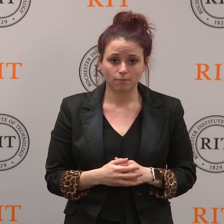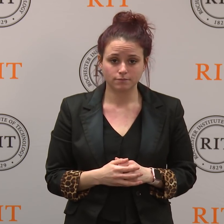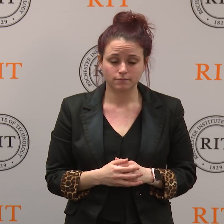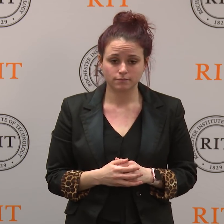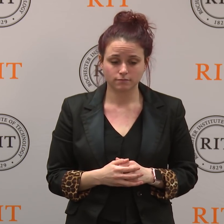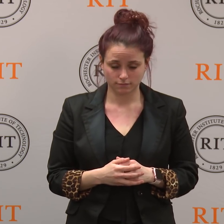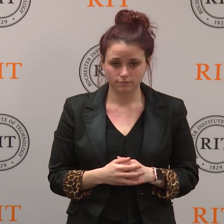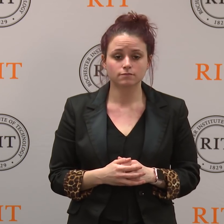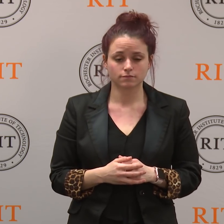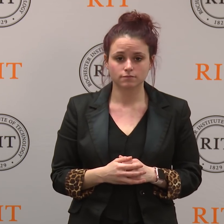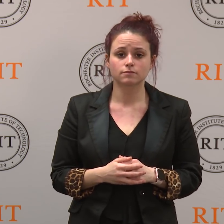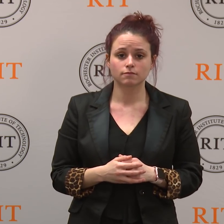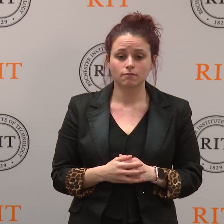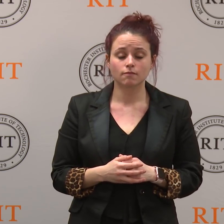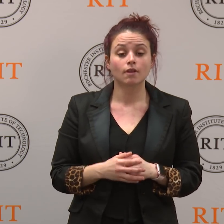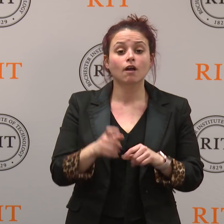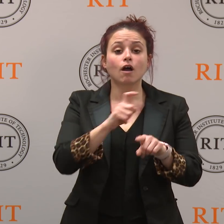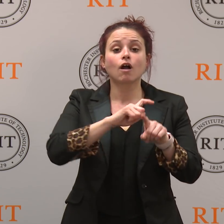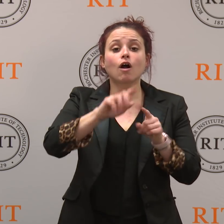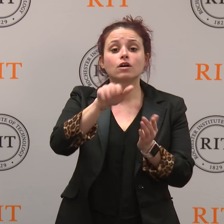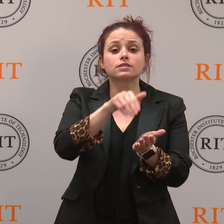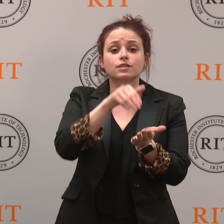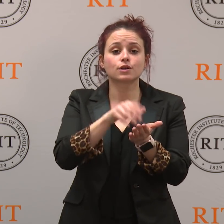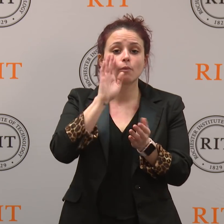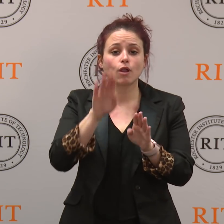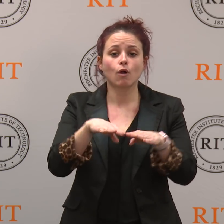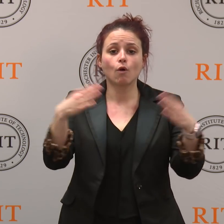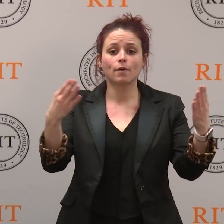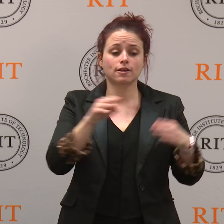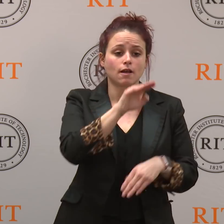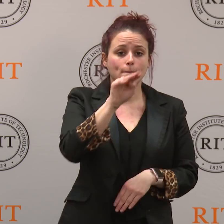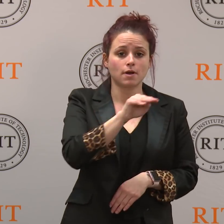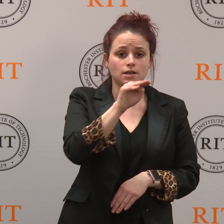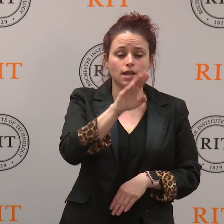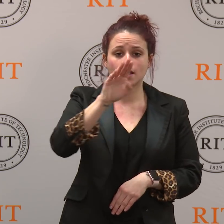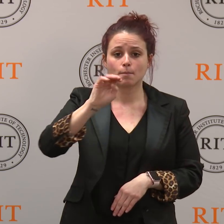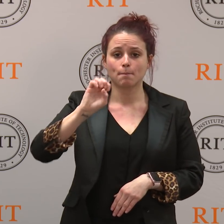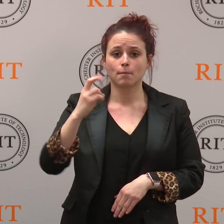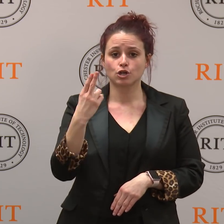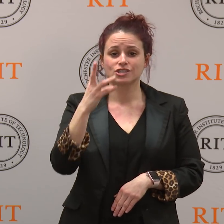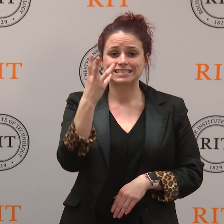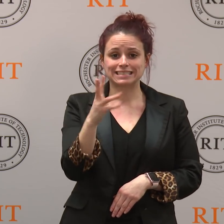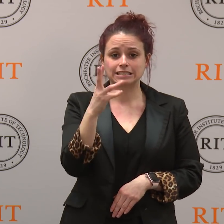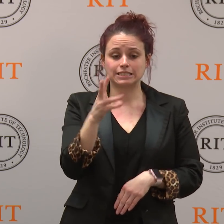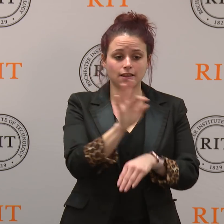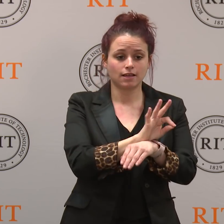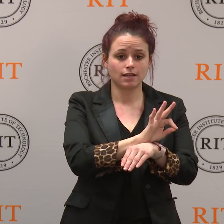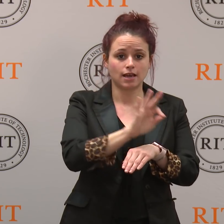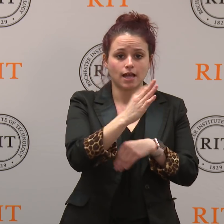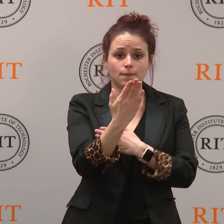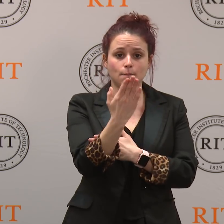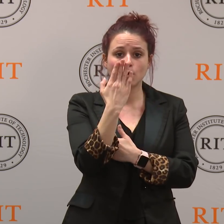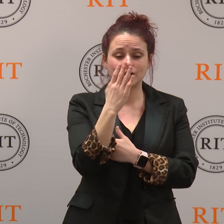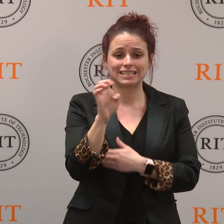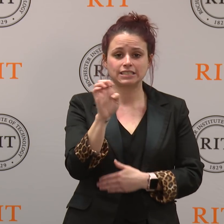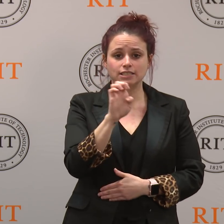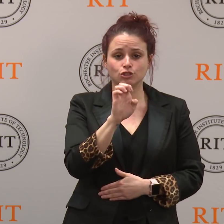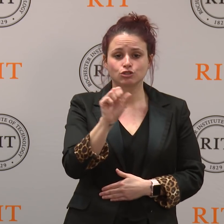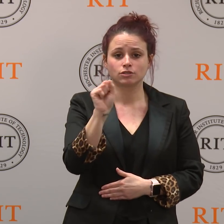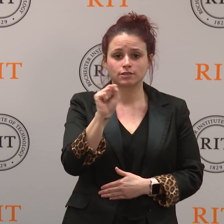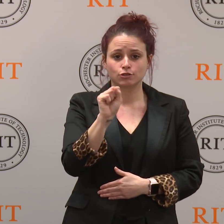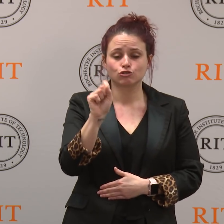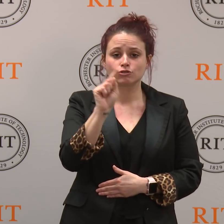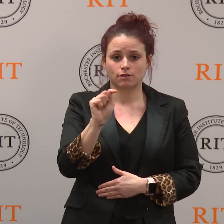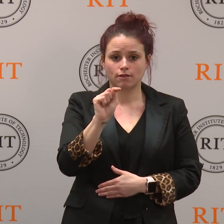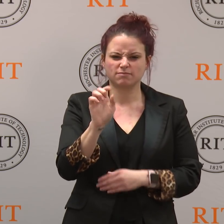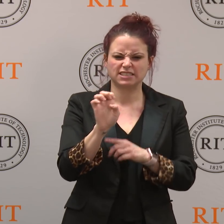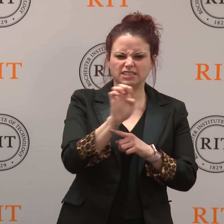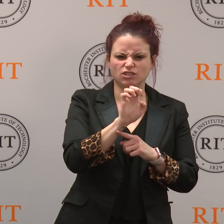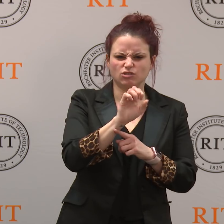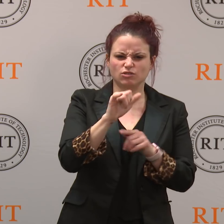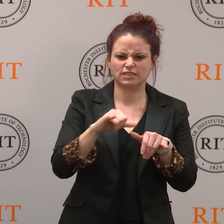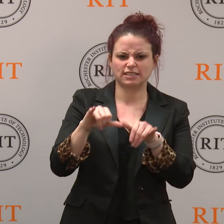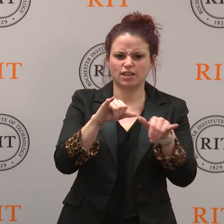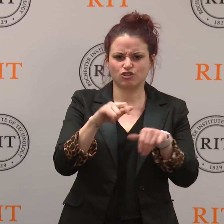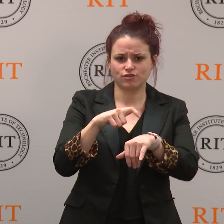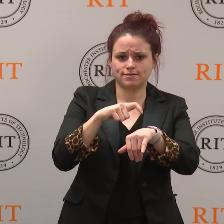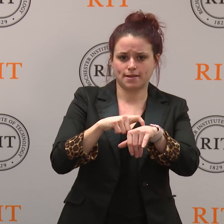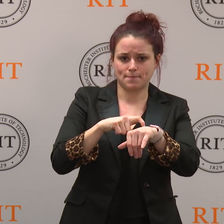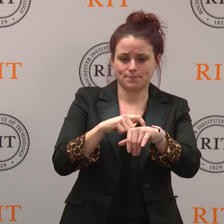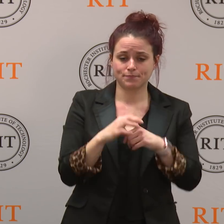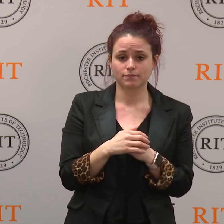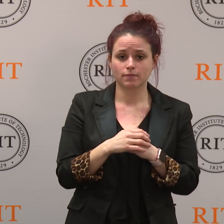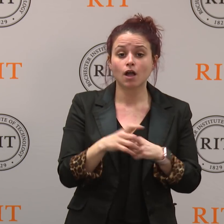A Call Center will open beginning Monday, March 16 at 9 a.m. EST. The Call Center number